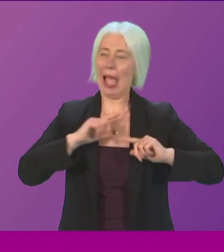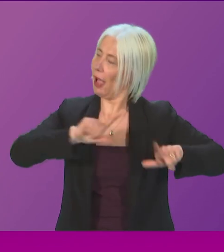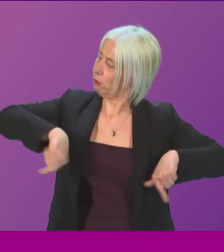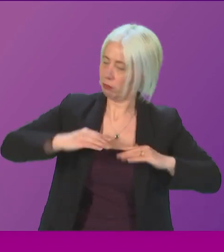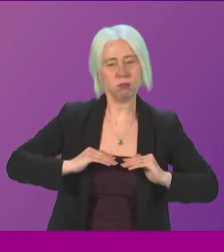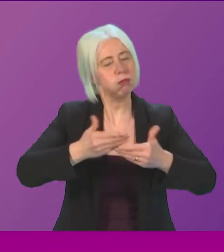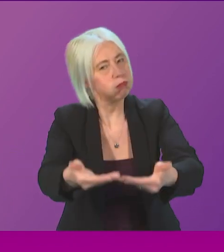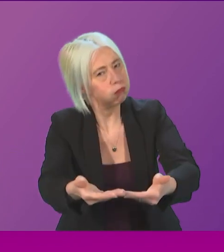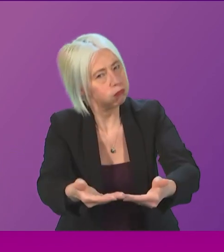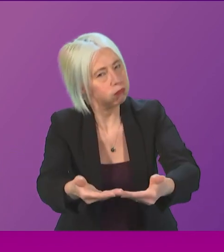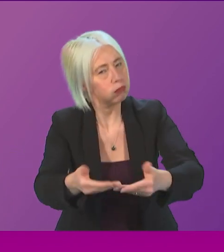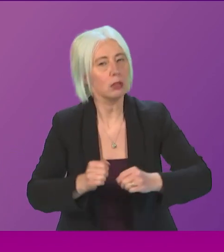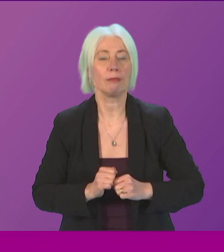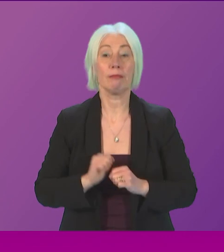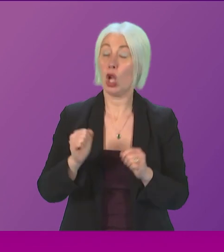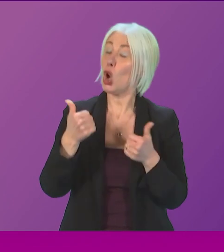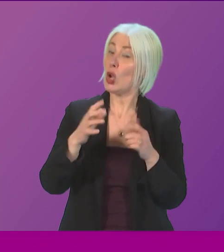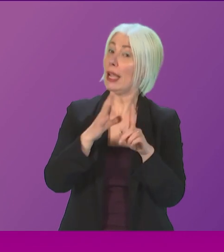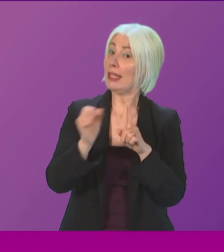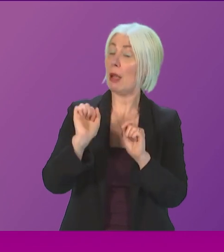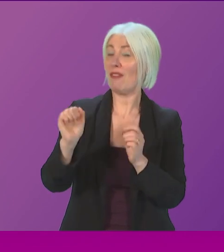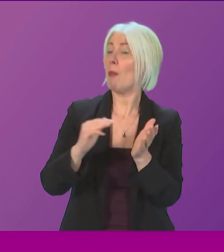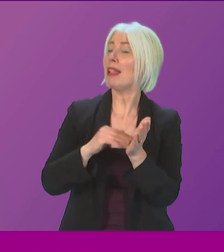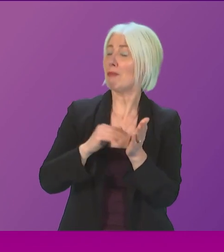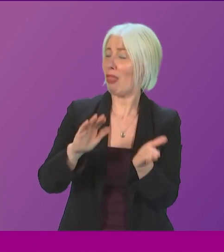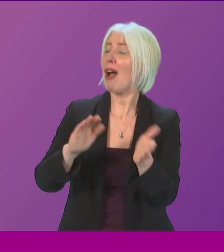In the example of King Charles’s late mother, we can see the promise in those words, and